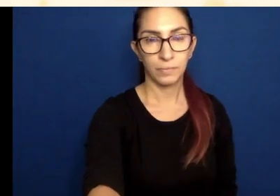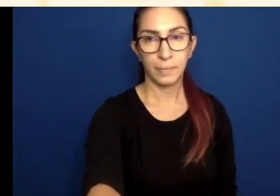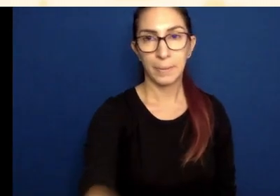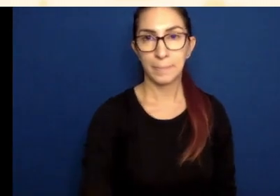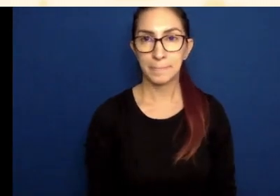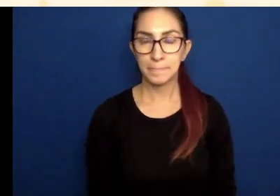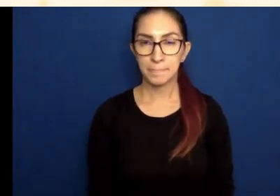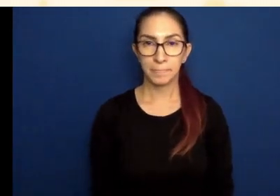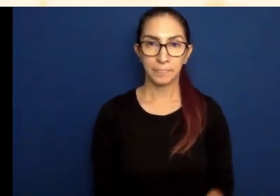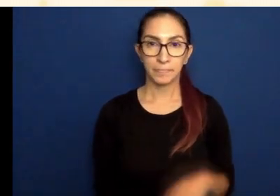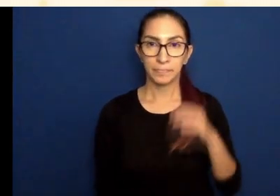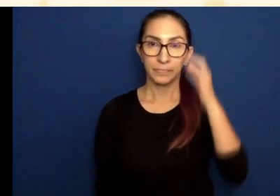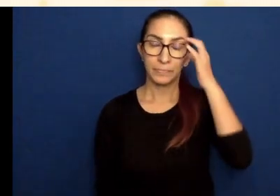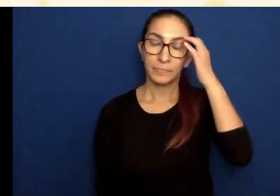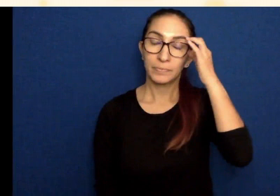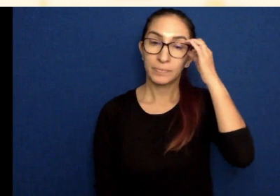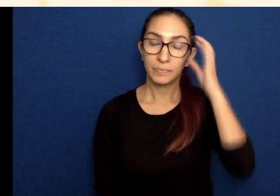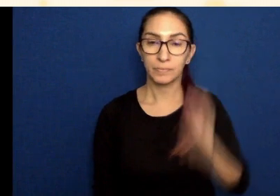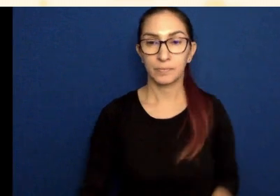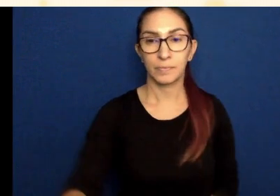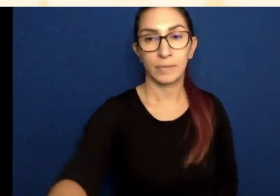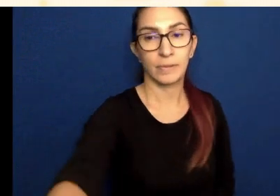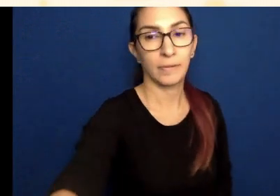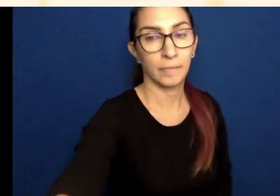Amber Hinds says: Given the differences in accessibility